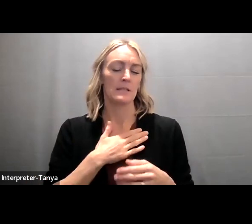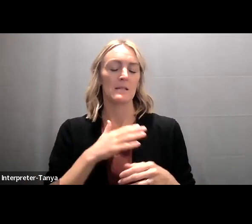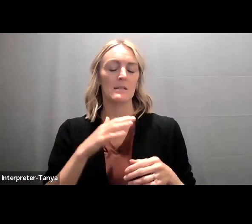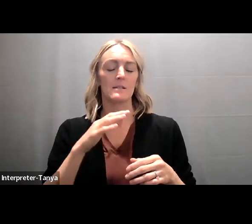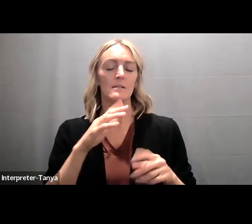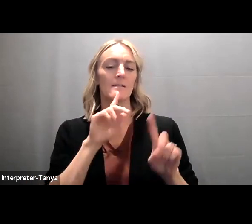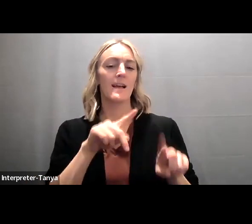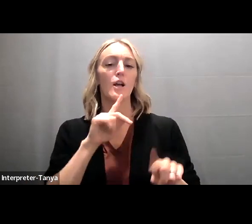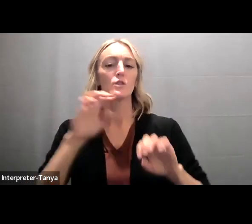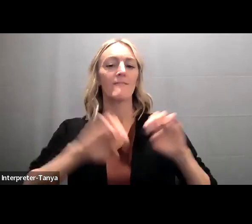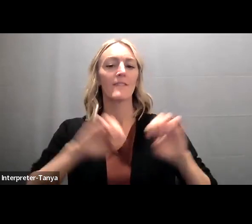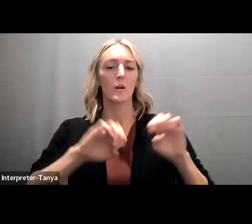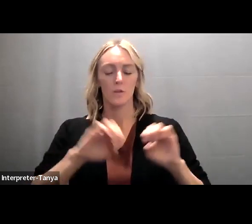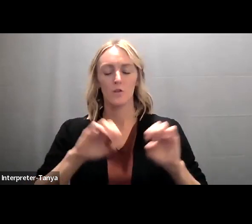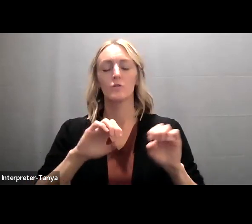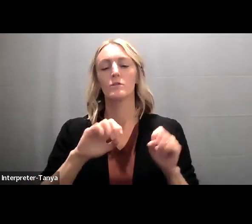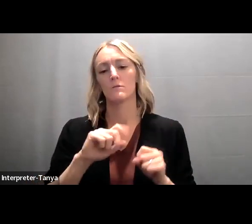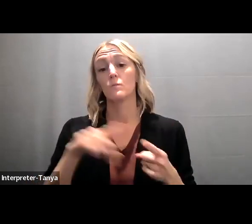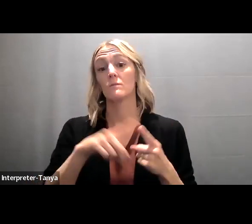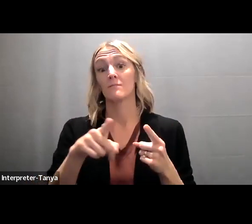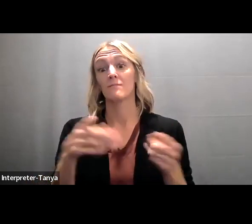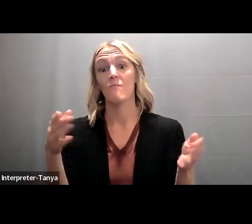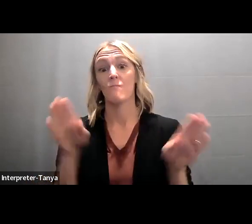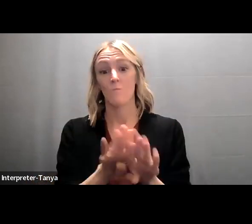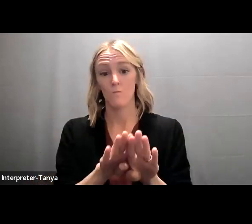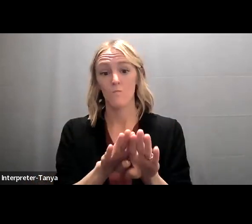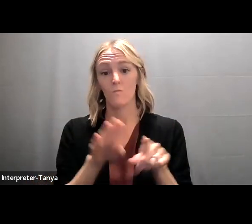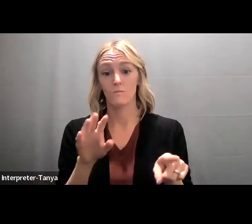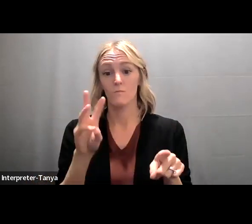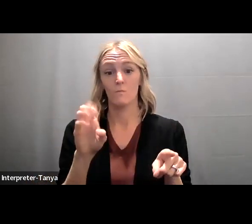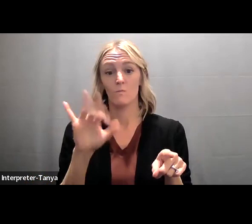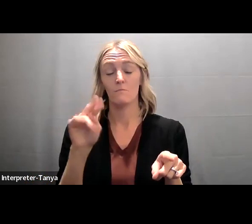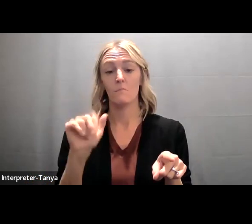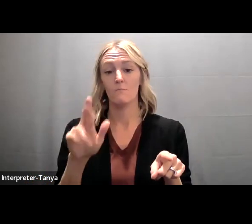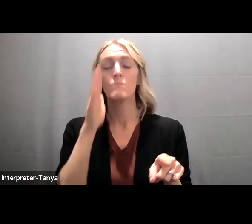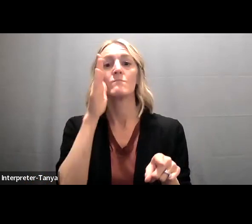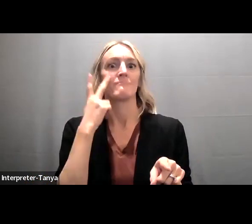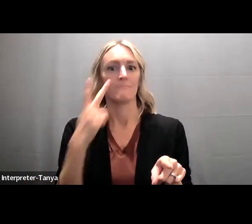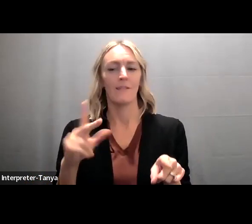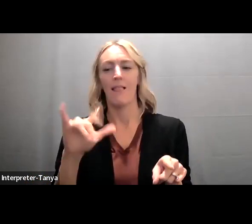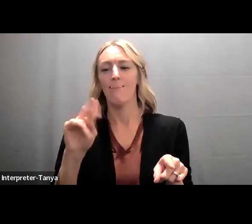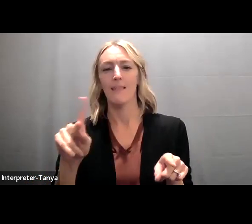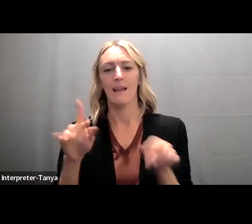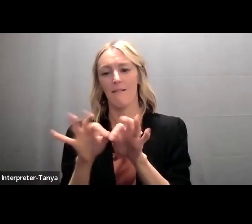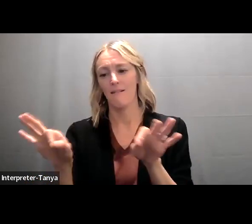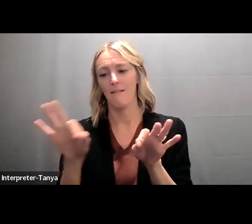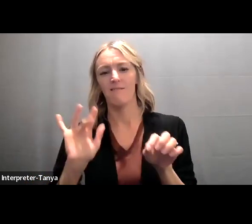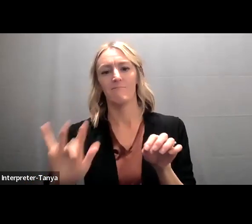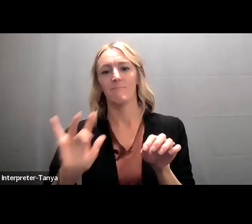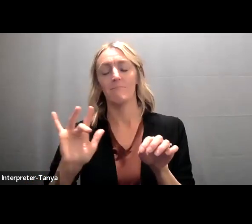It will be a link as you close out of the webinar today, you will see a link to the evaluation for today's webinar.